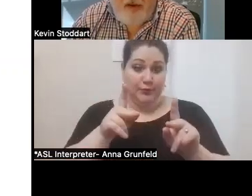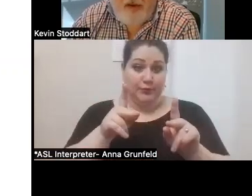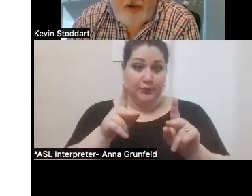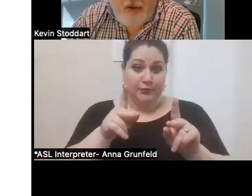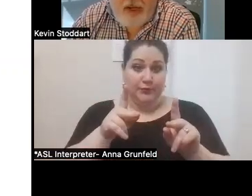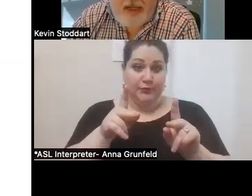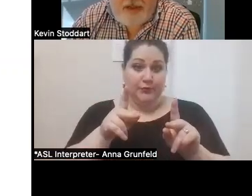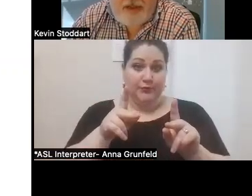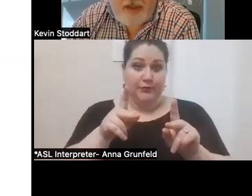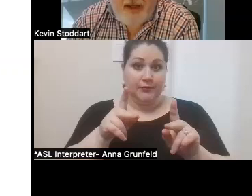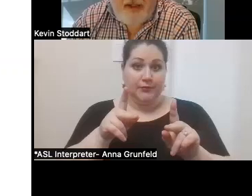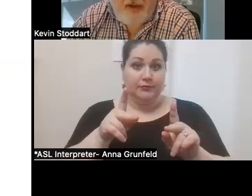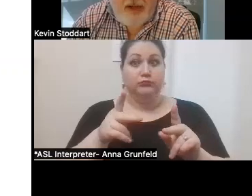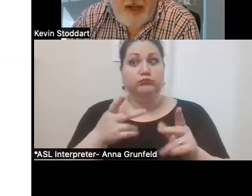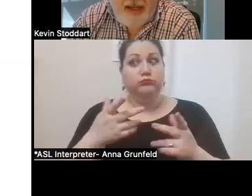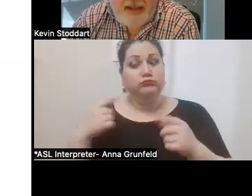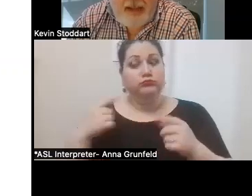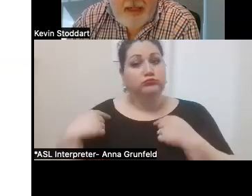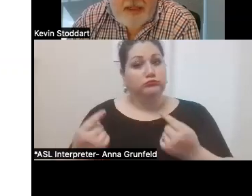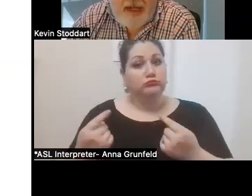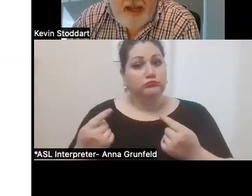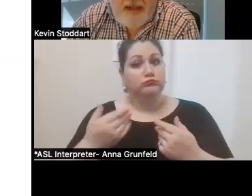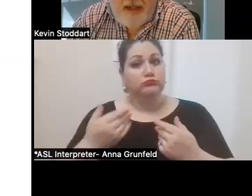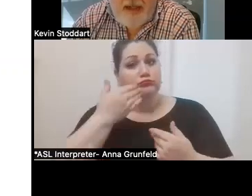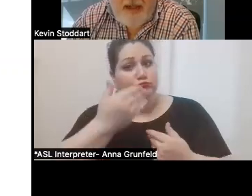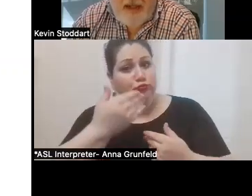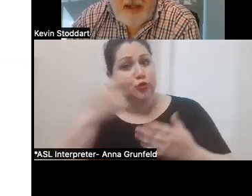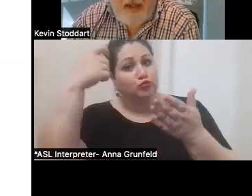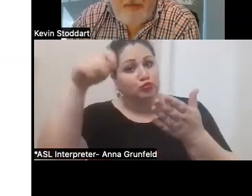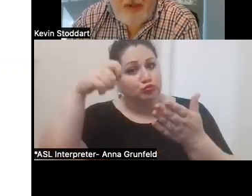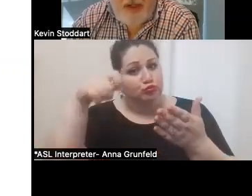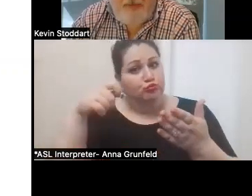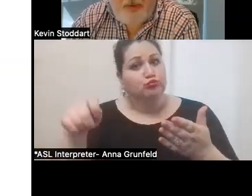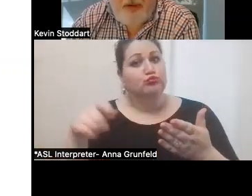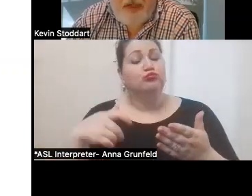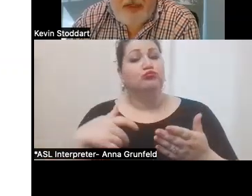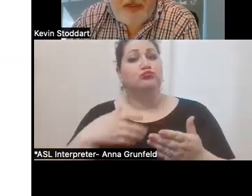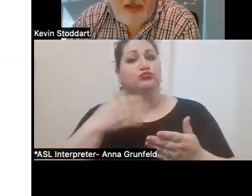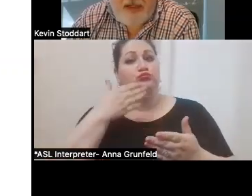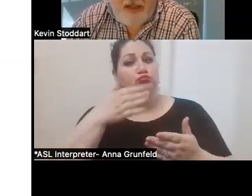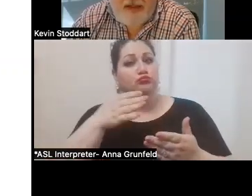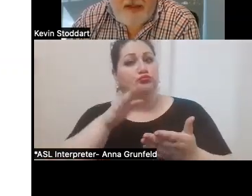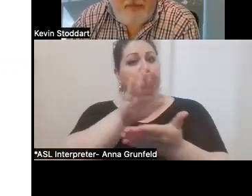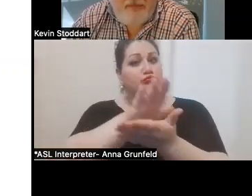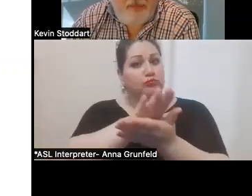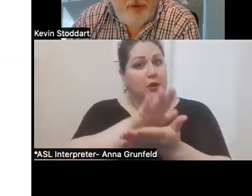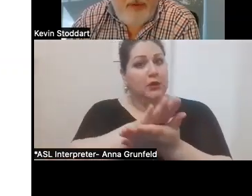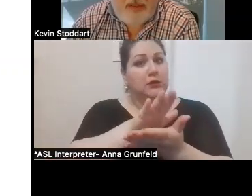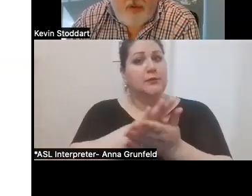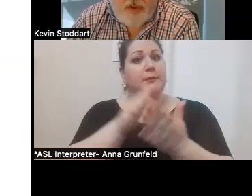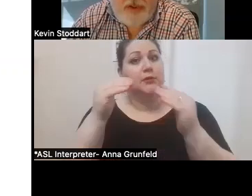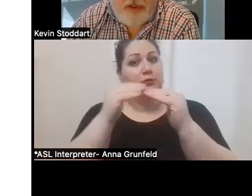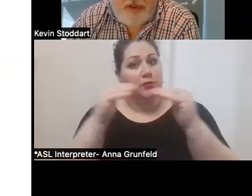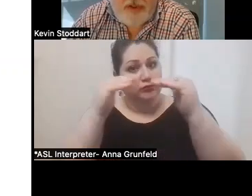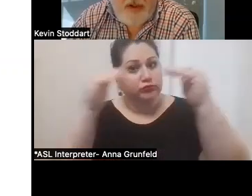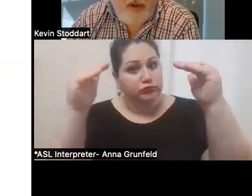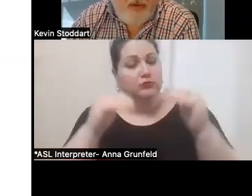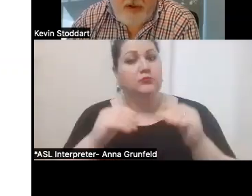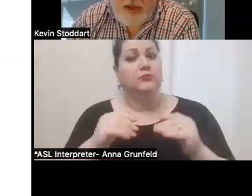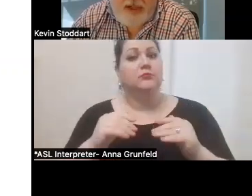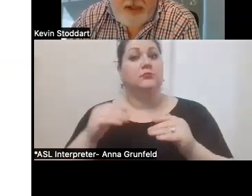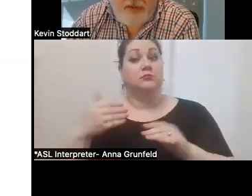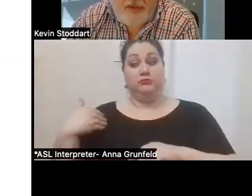good grades and good academic standing in previous courses or in high school.